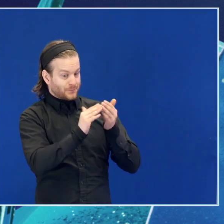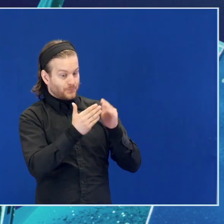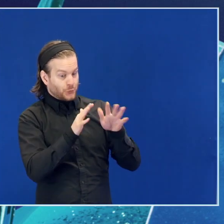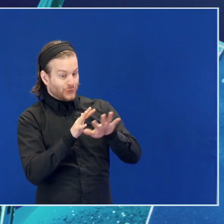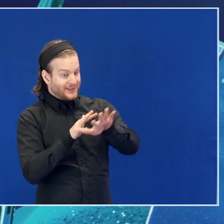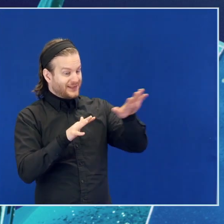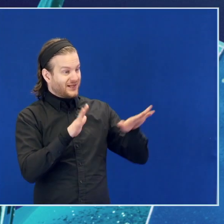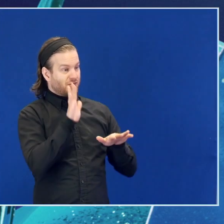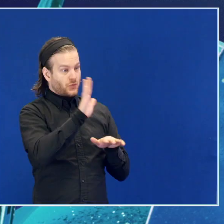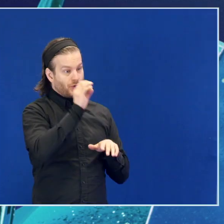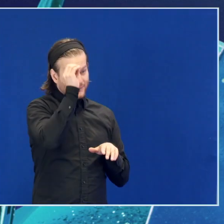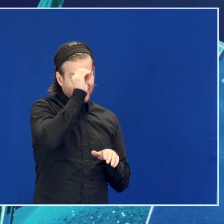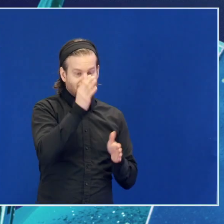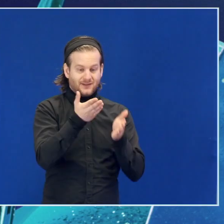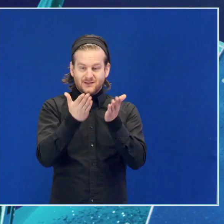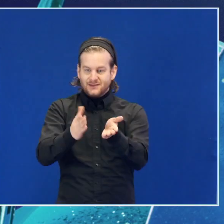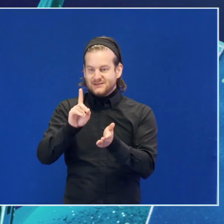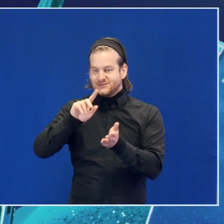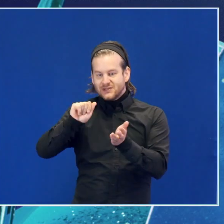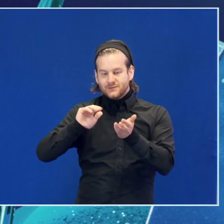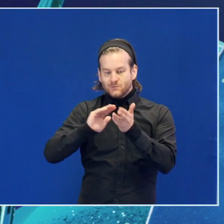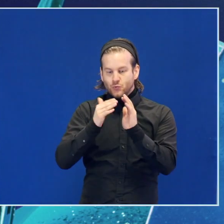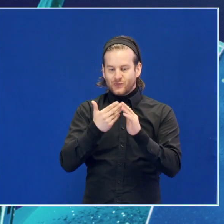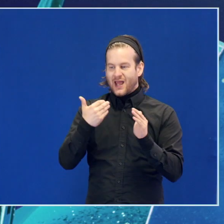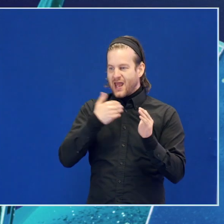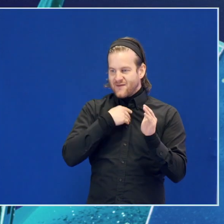because they are true experts and they're the ones who are thinking ahead.